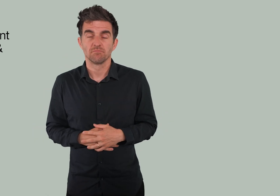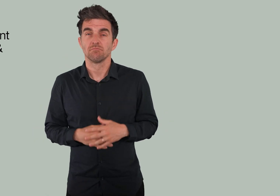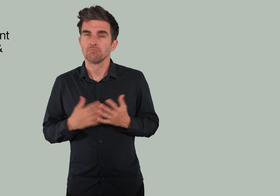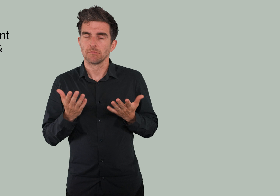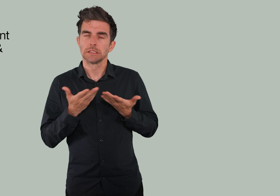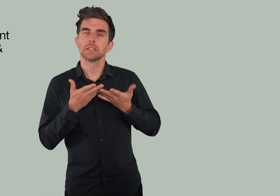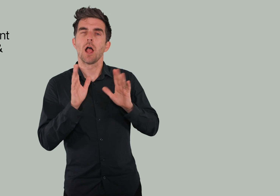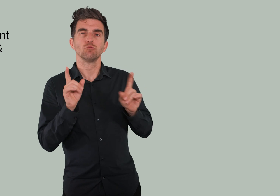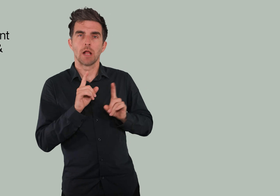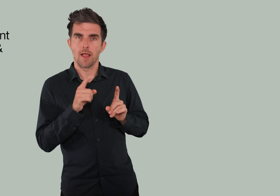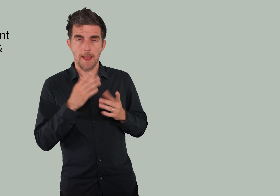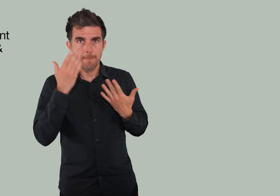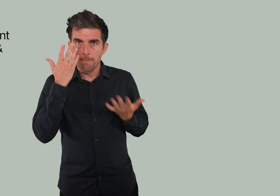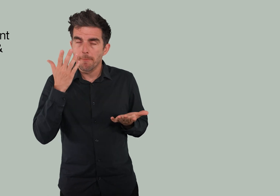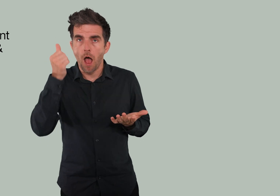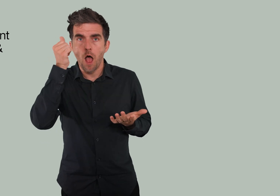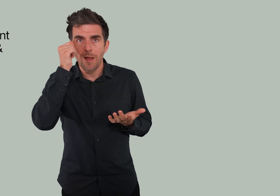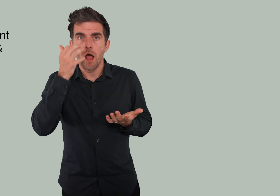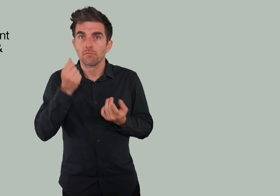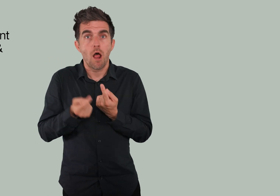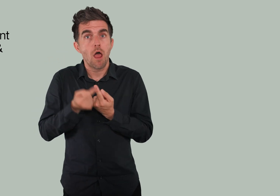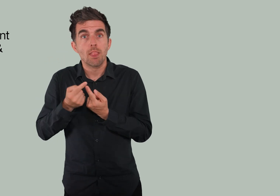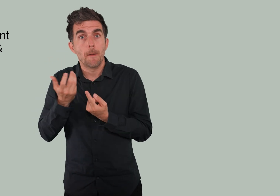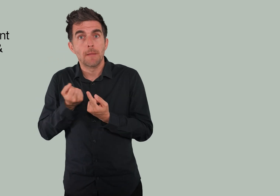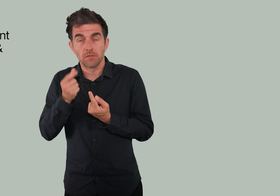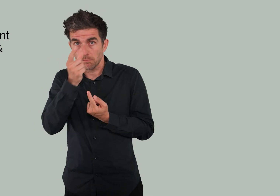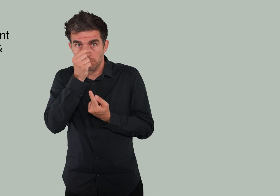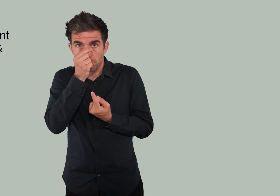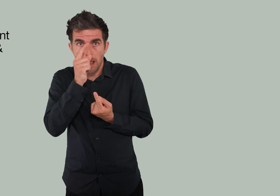They generally lack awareness of other benefits that might be